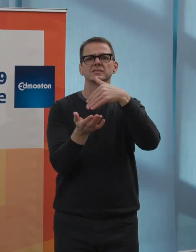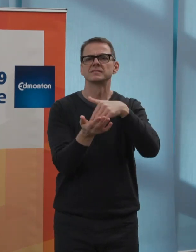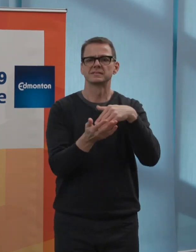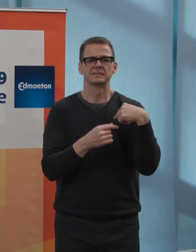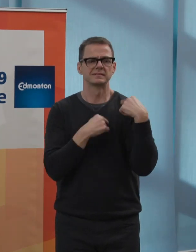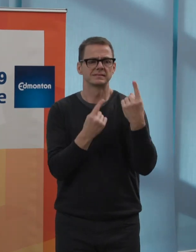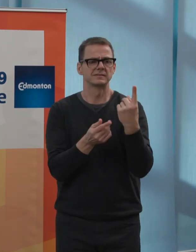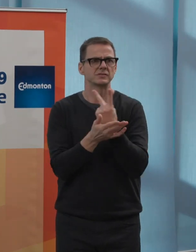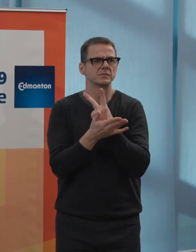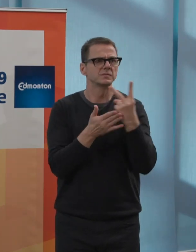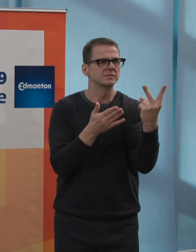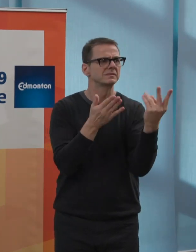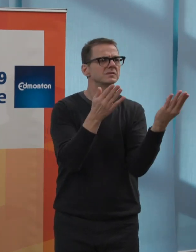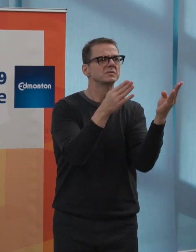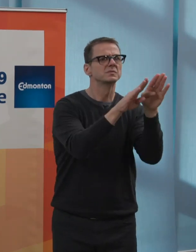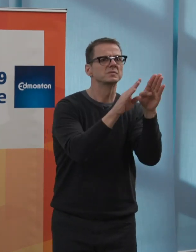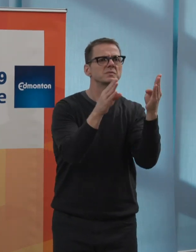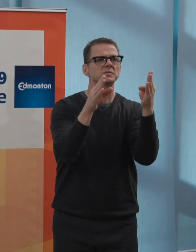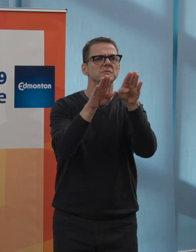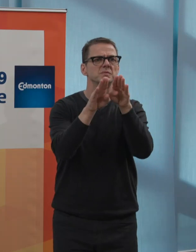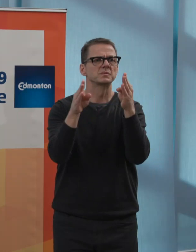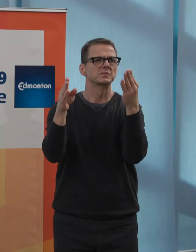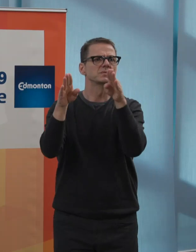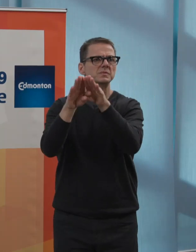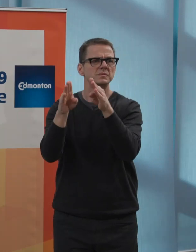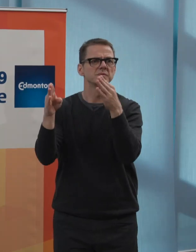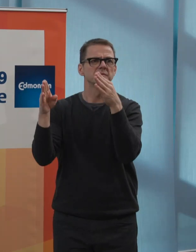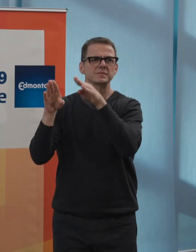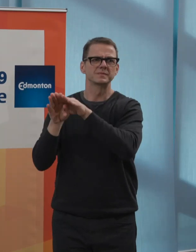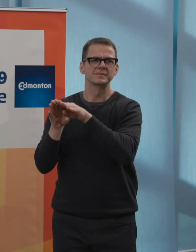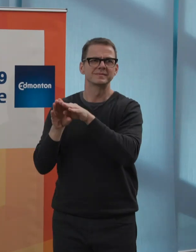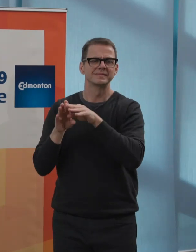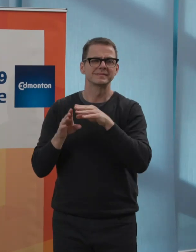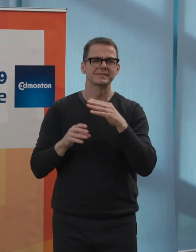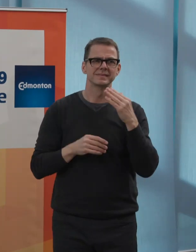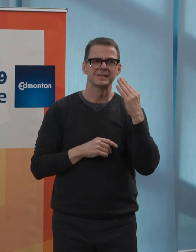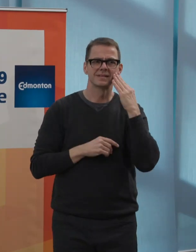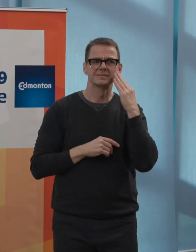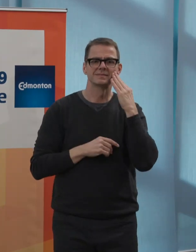providing many will qualify for employment insurance or federal